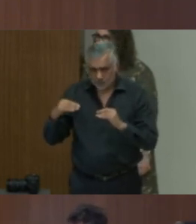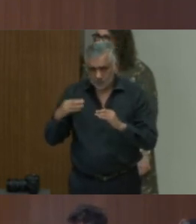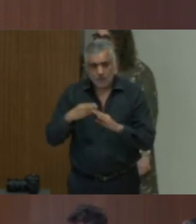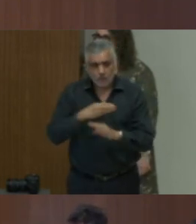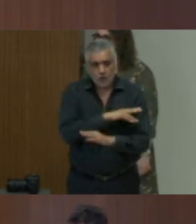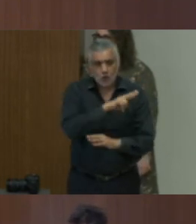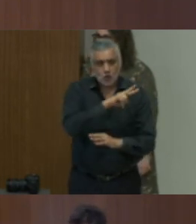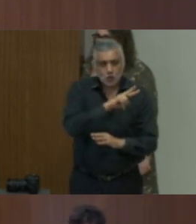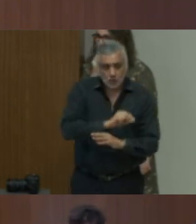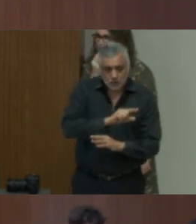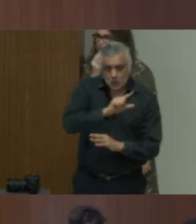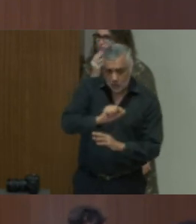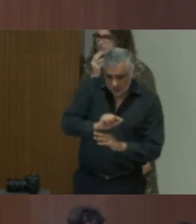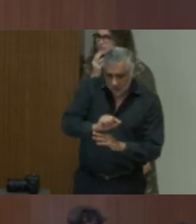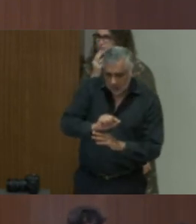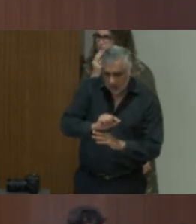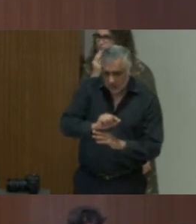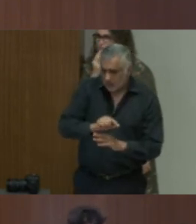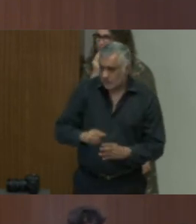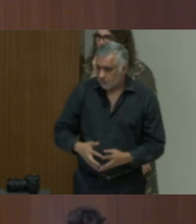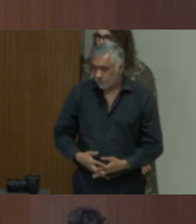before you started. Thank you.